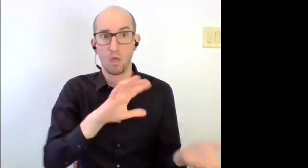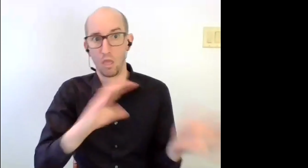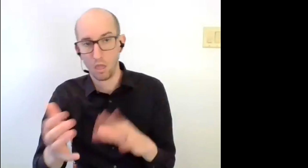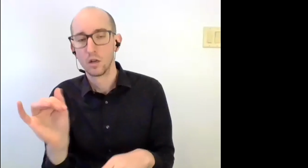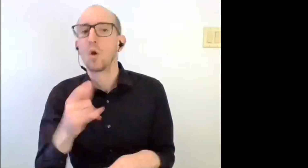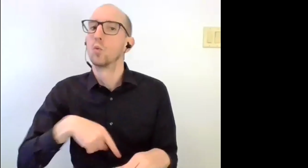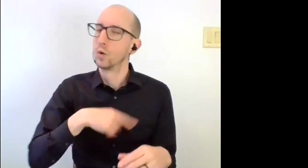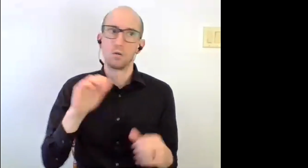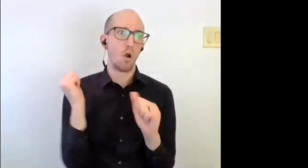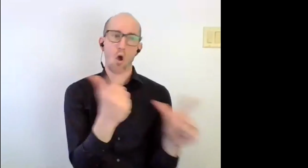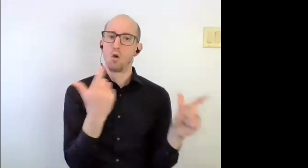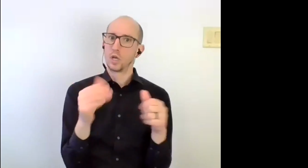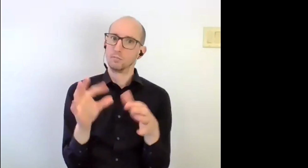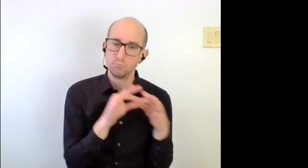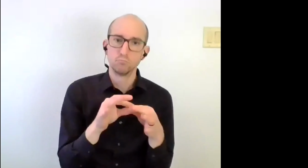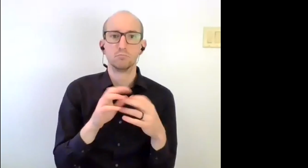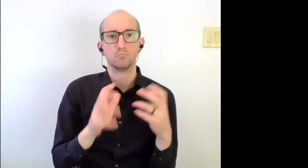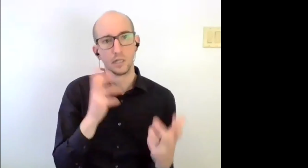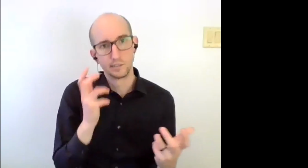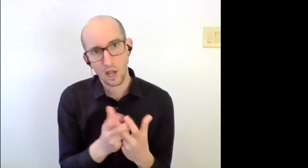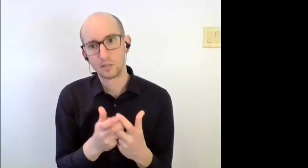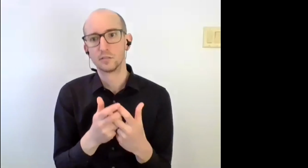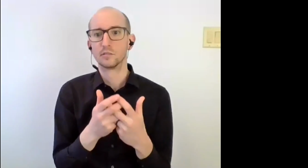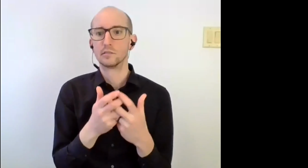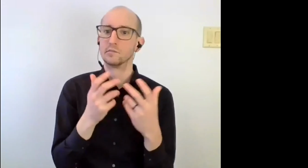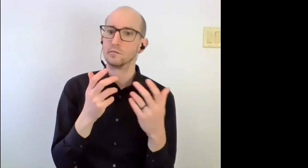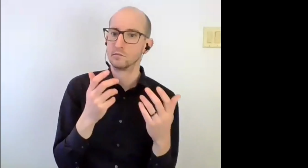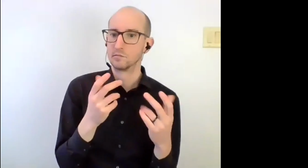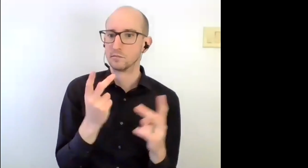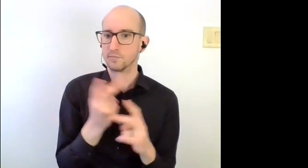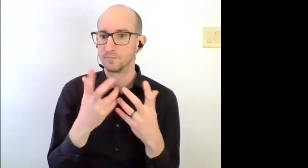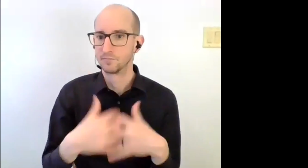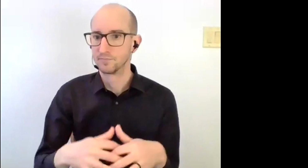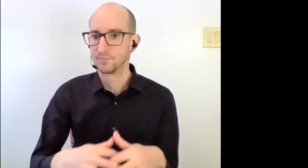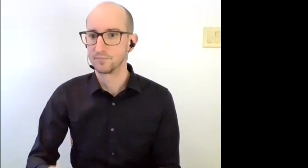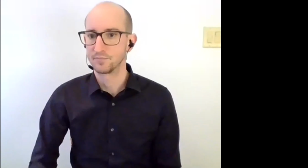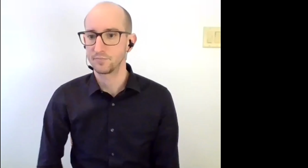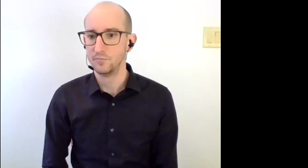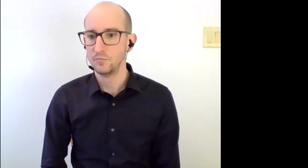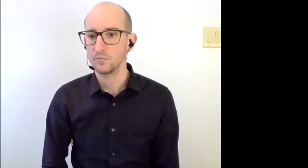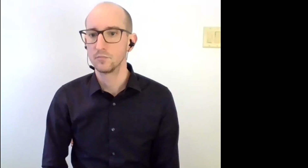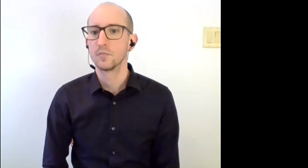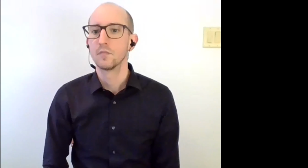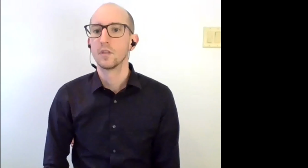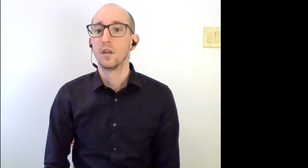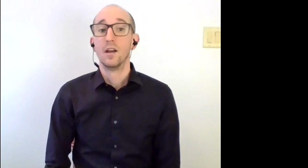different changed work schedules. And we are just trying to adjust and make it all happen. So